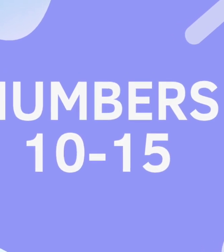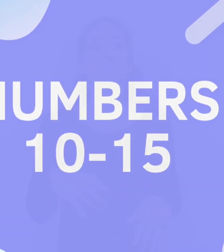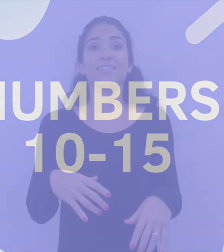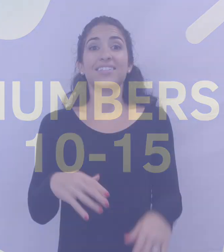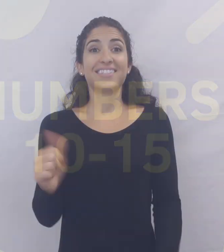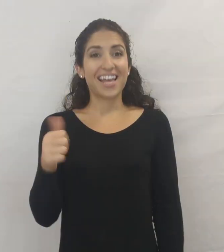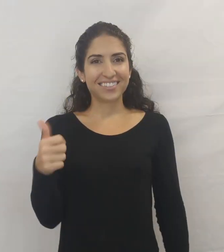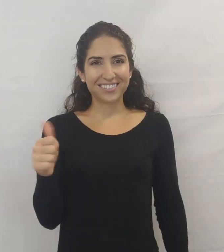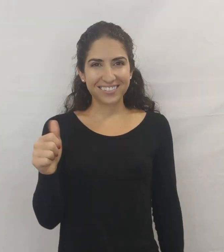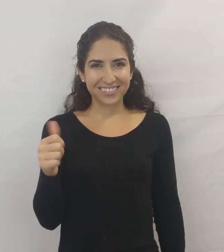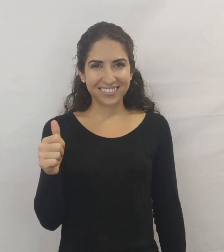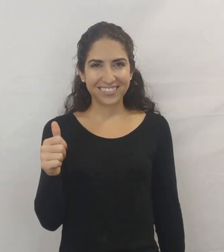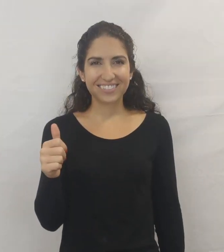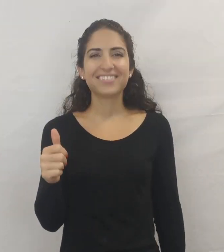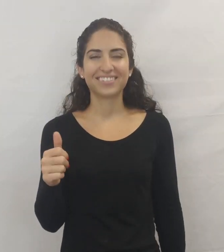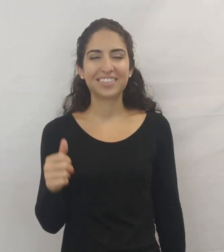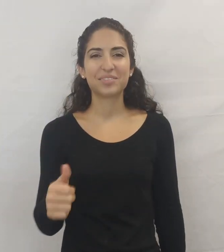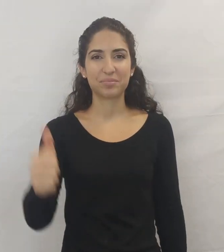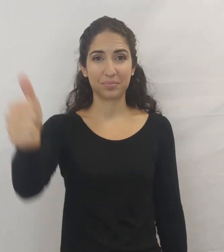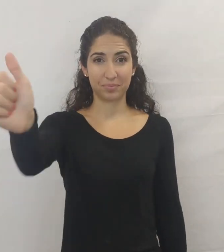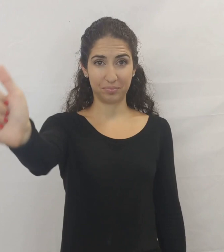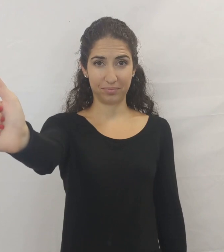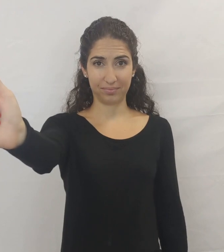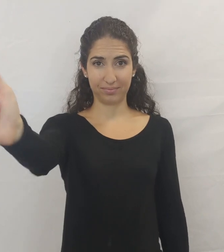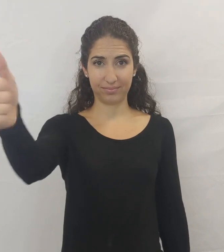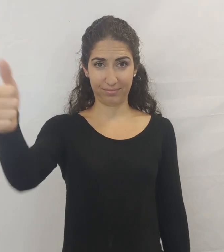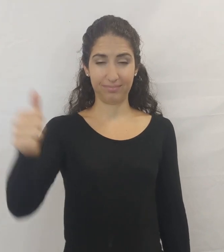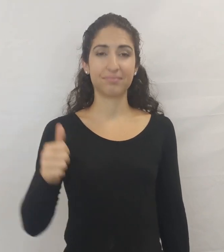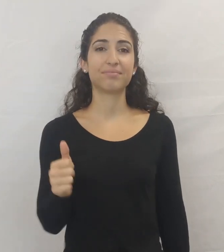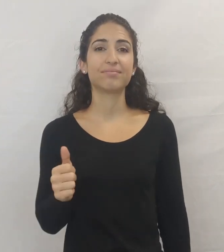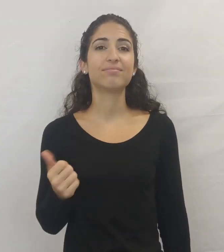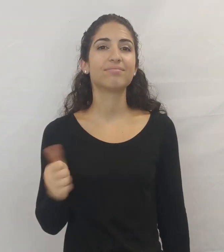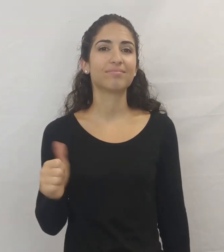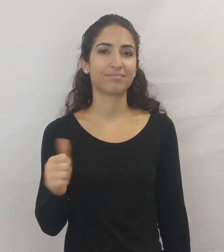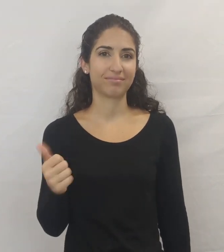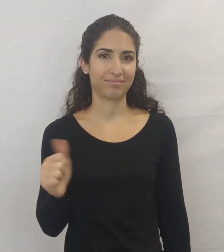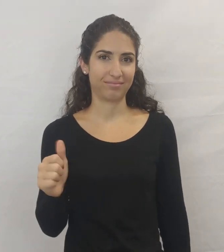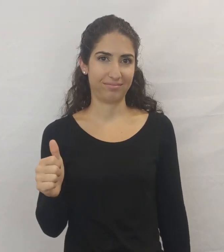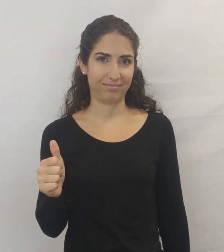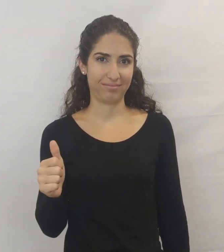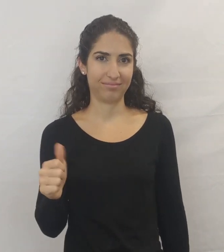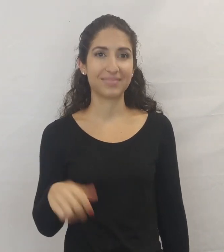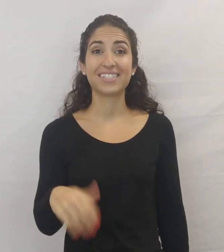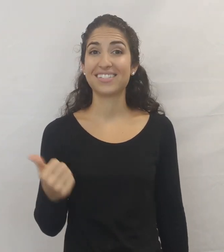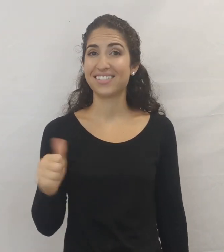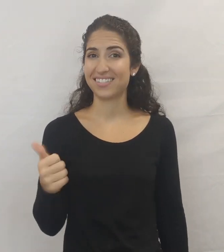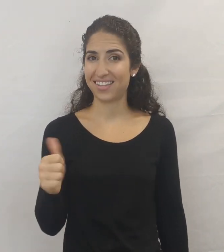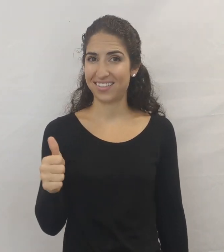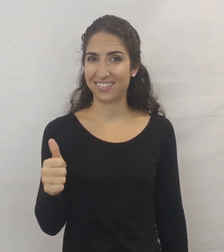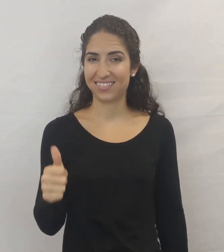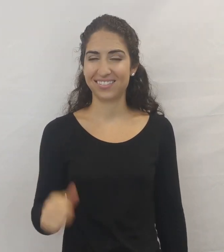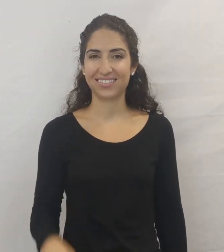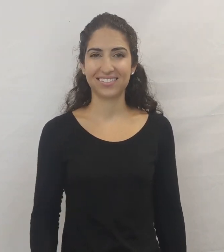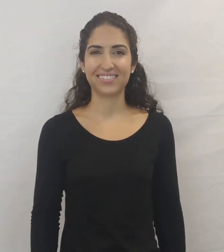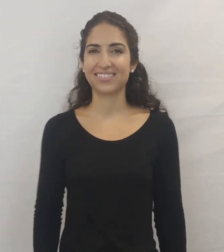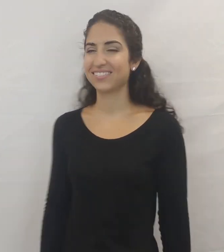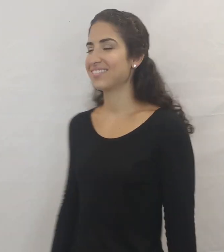TEN (10) The "10" is -- the thumb is up, and we shake it. TEN.